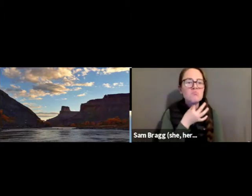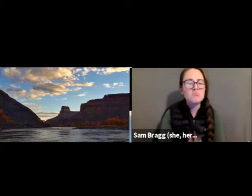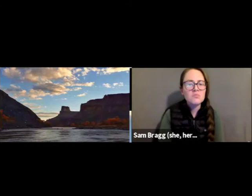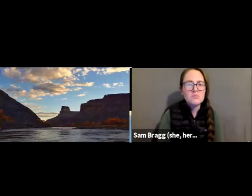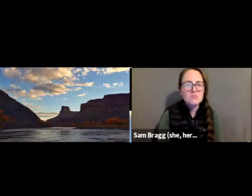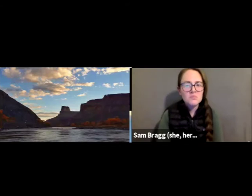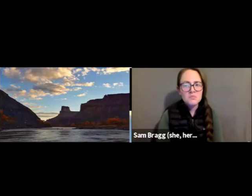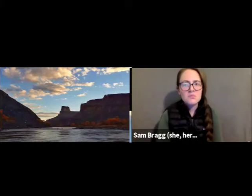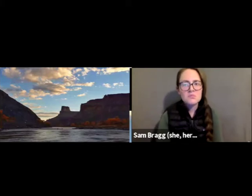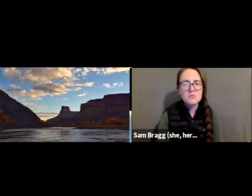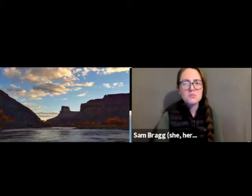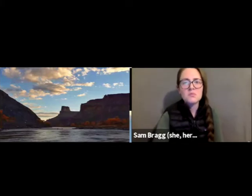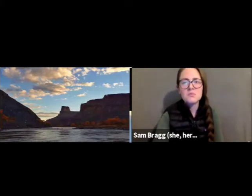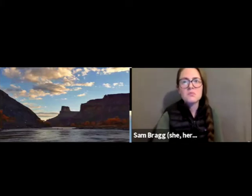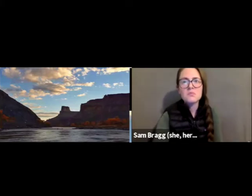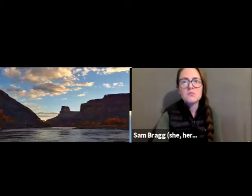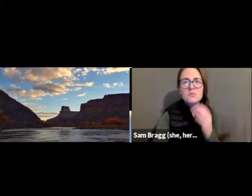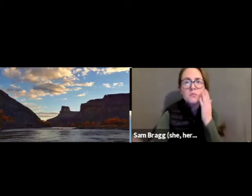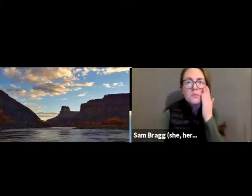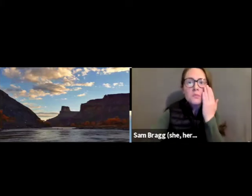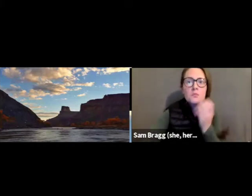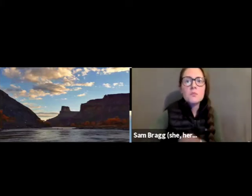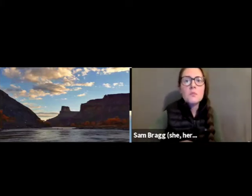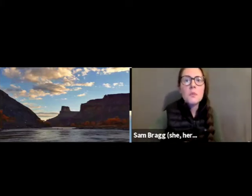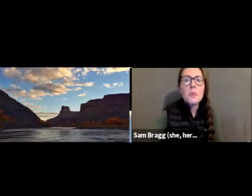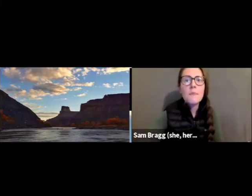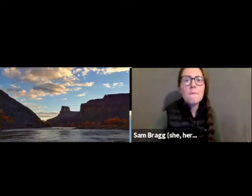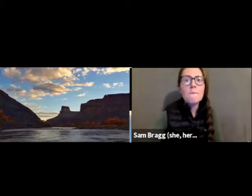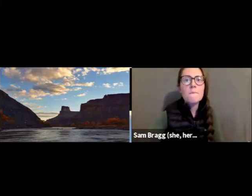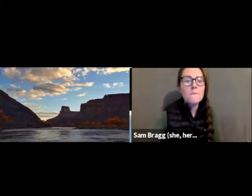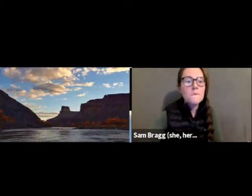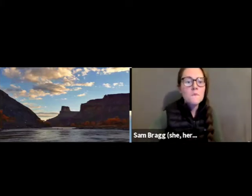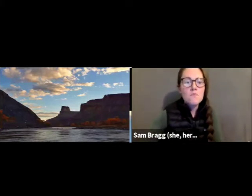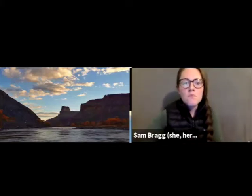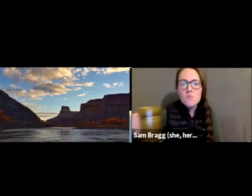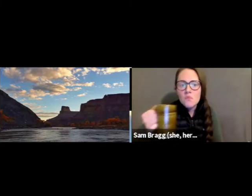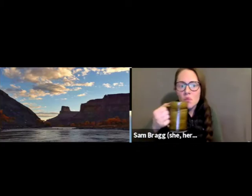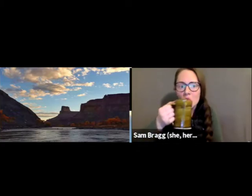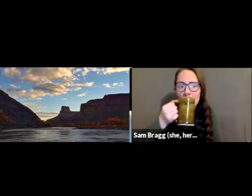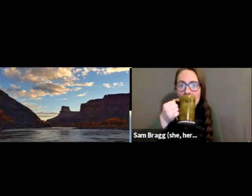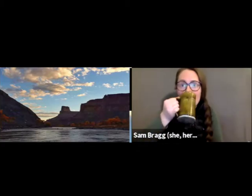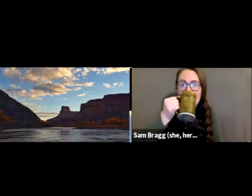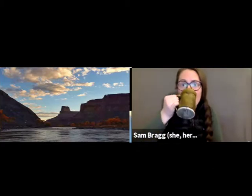what your reflections are. If you don't mind typing them into the chat.